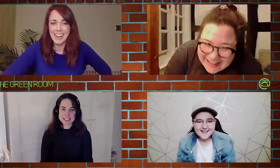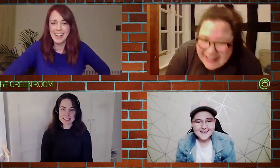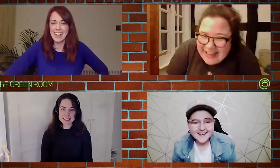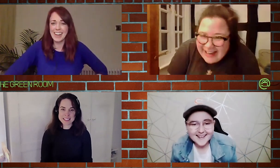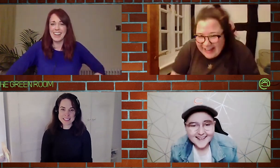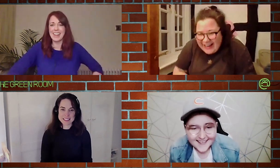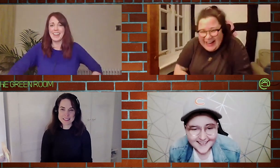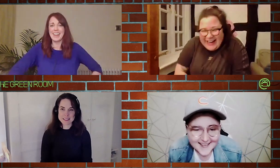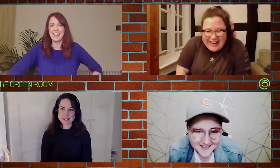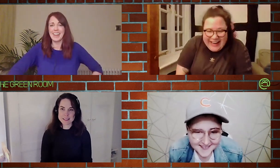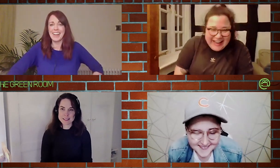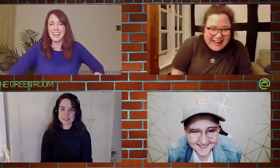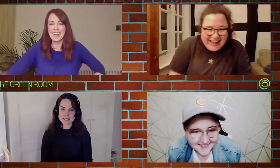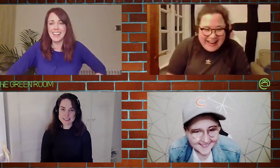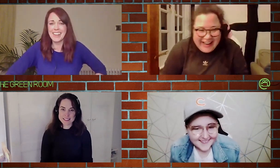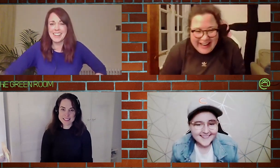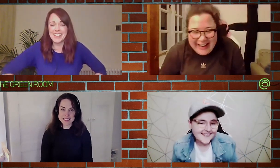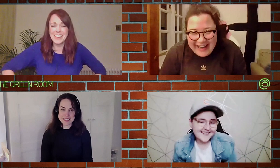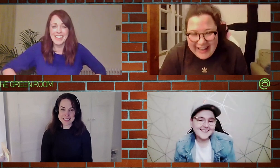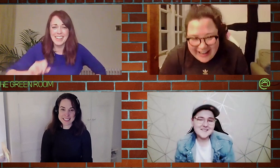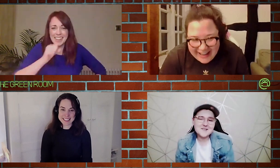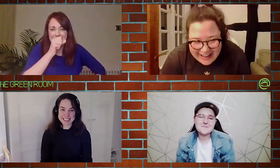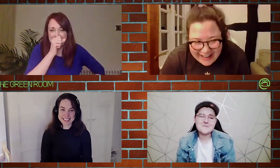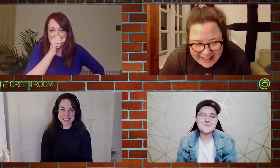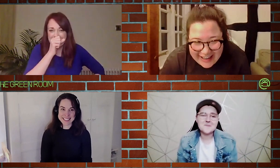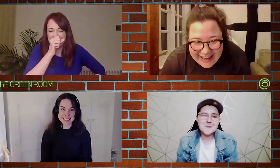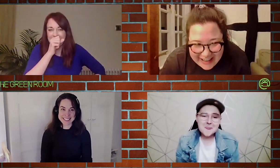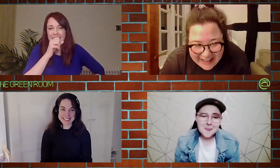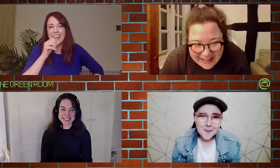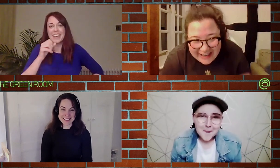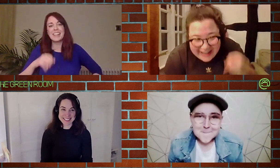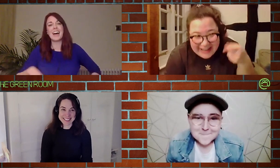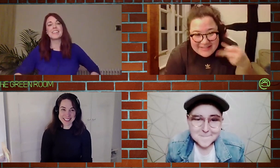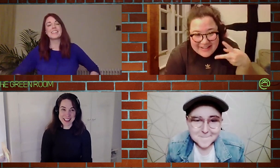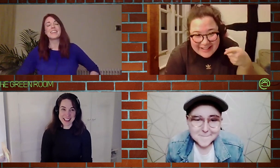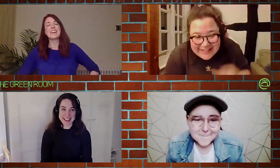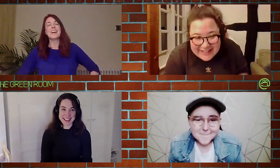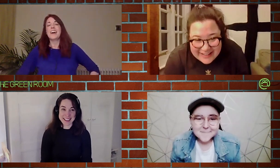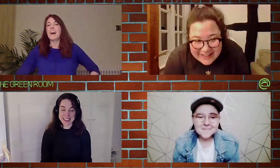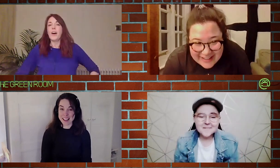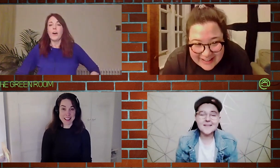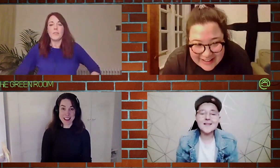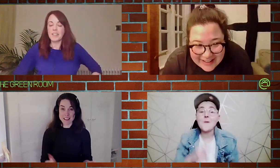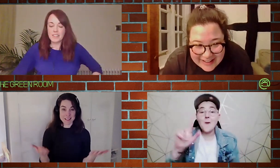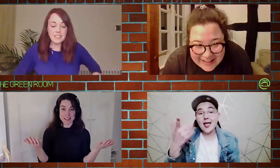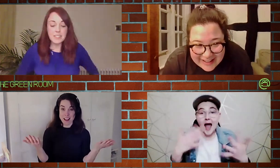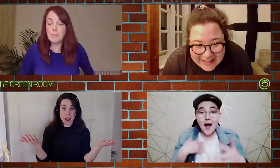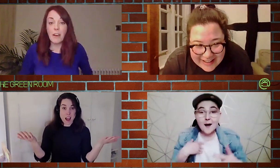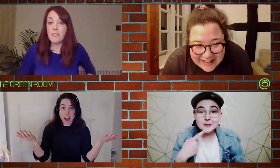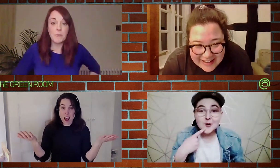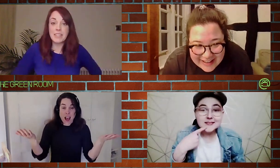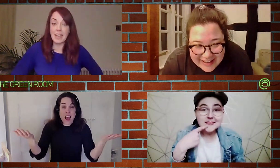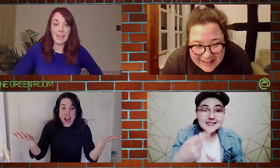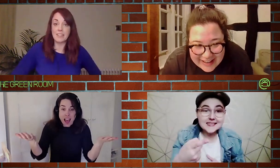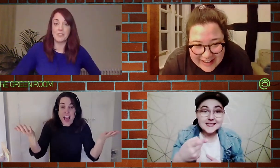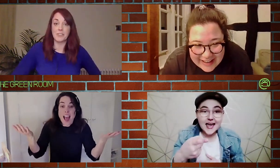pretended it was an animal. This is the perfect way to end folkes.